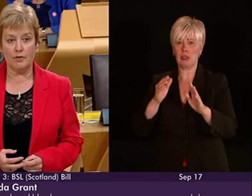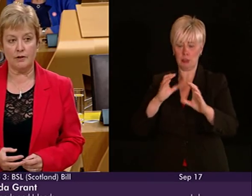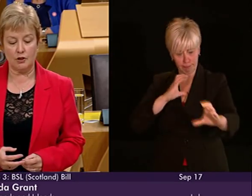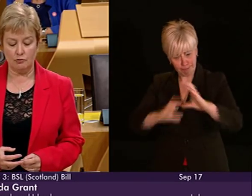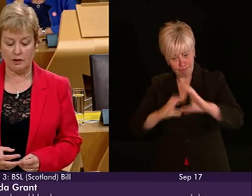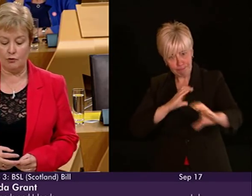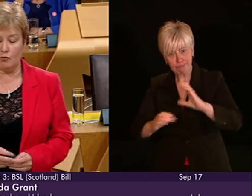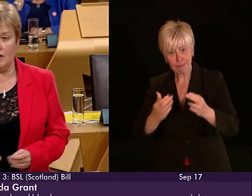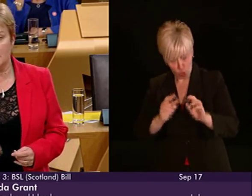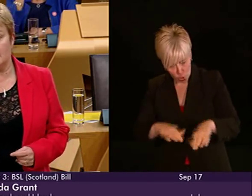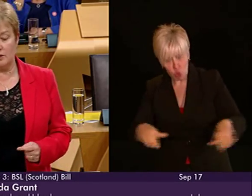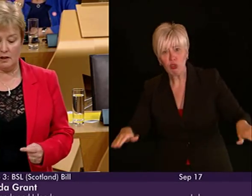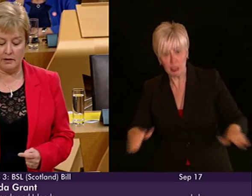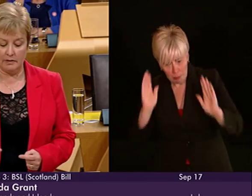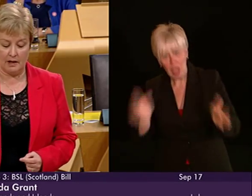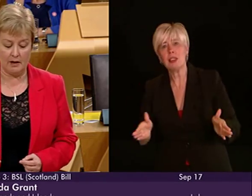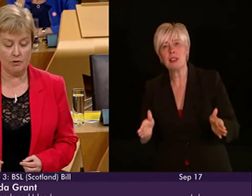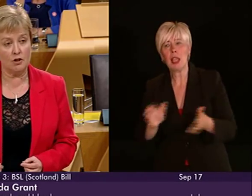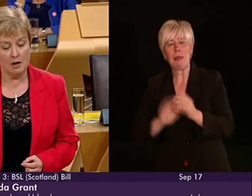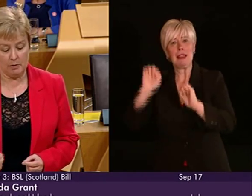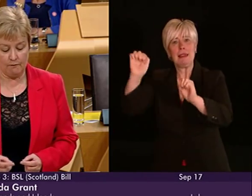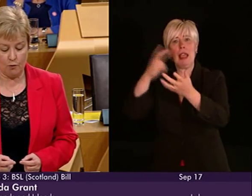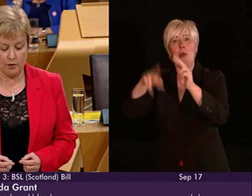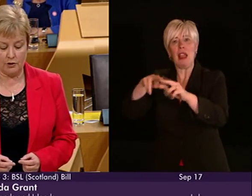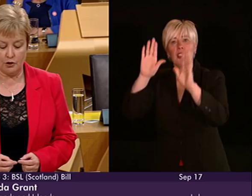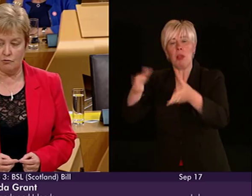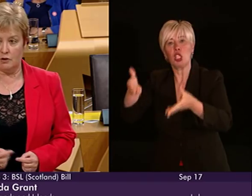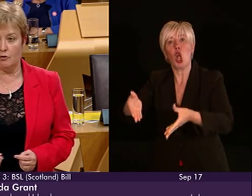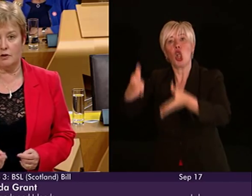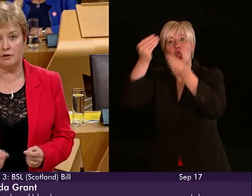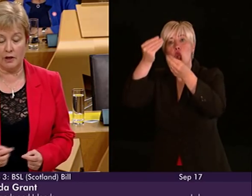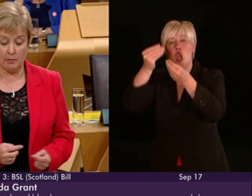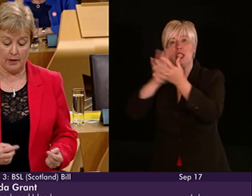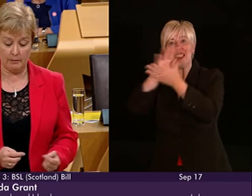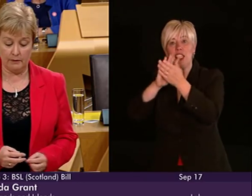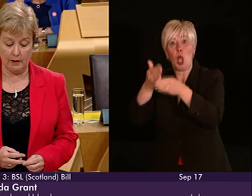with their children, they need to learn the language before their children do, to help their children